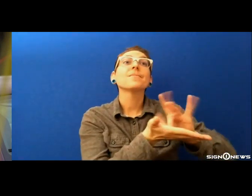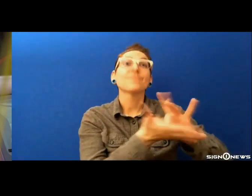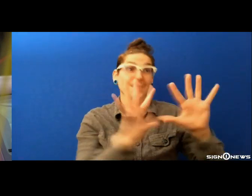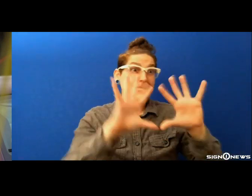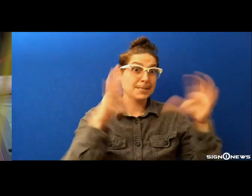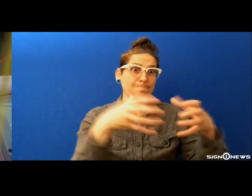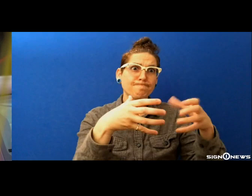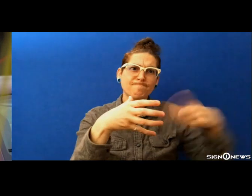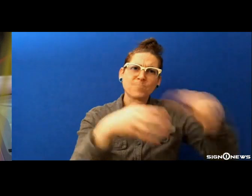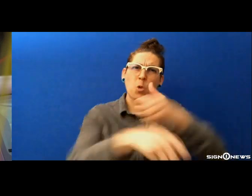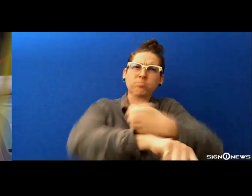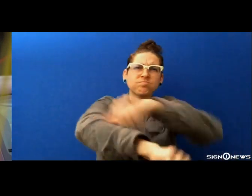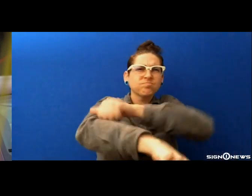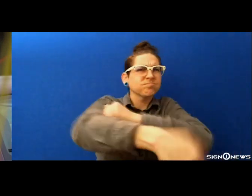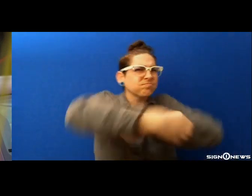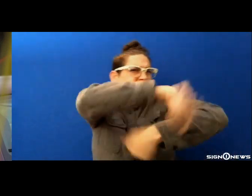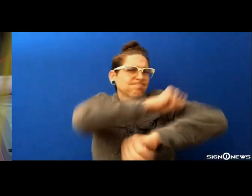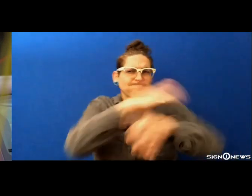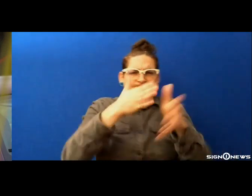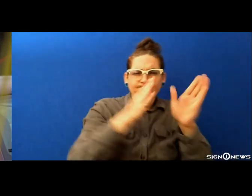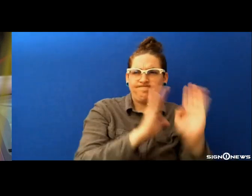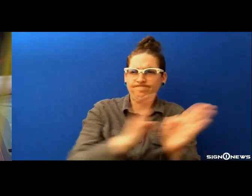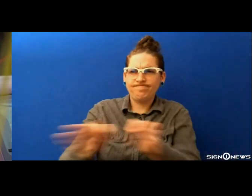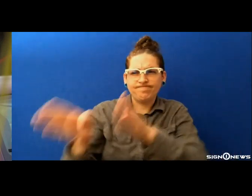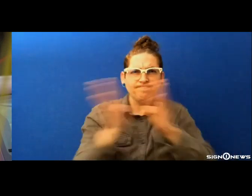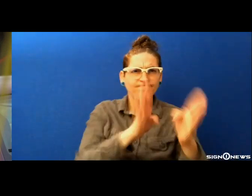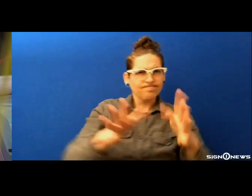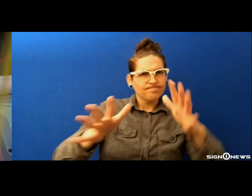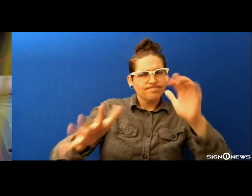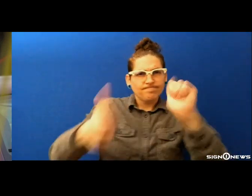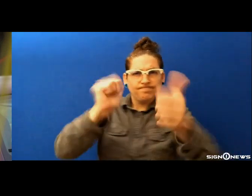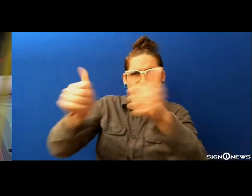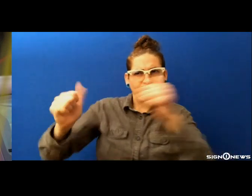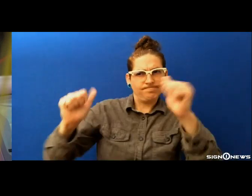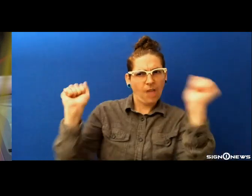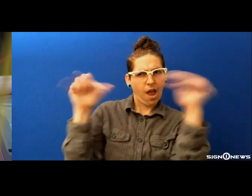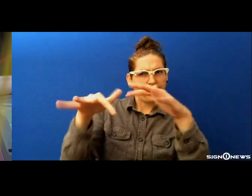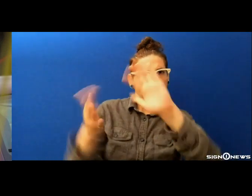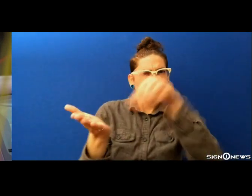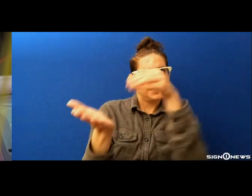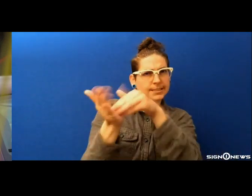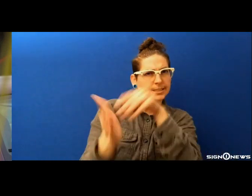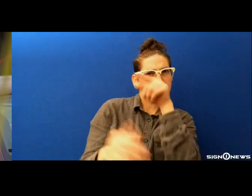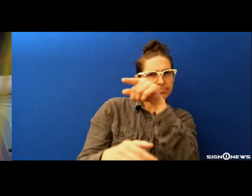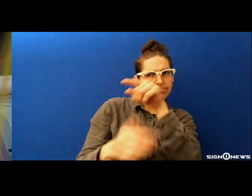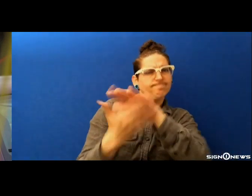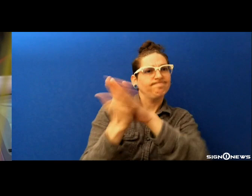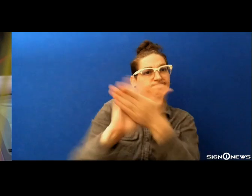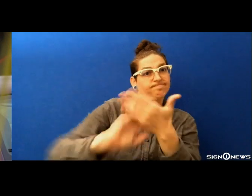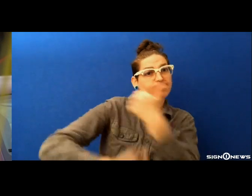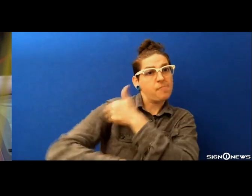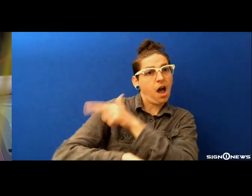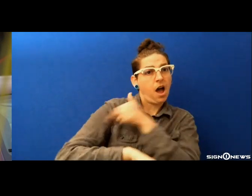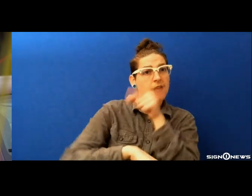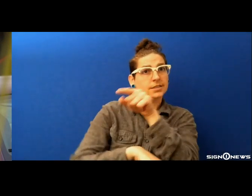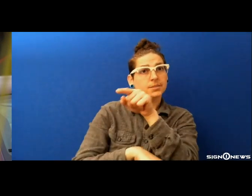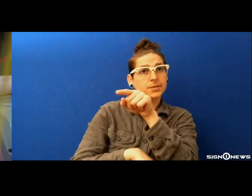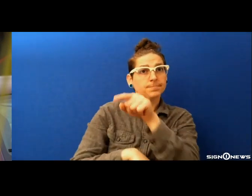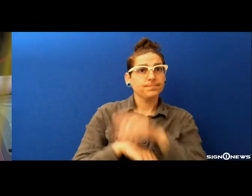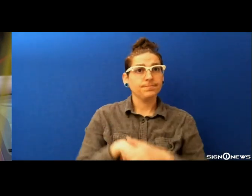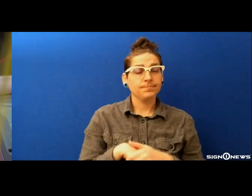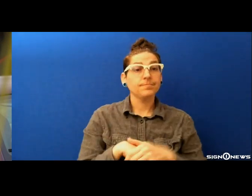Medical teams are preparing to turn the convention center into a makeshift hospital.